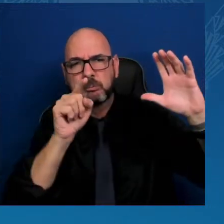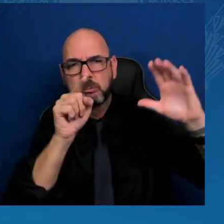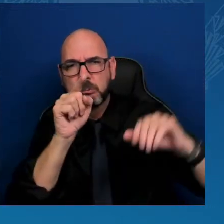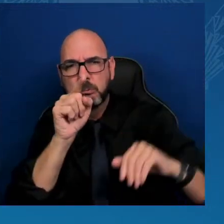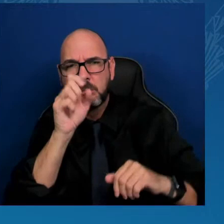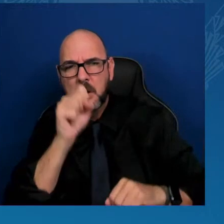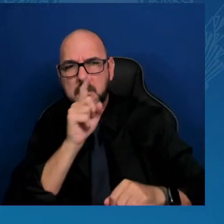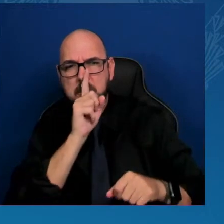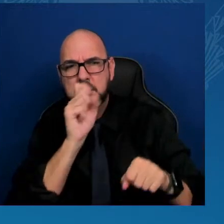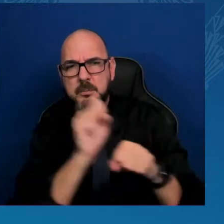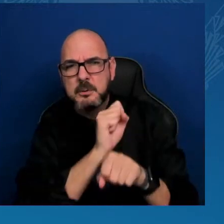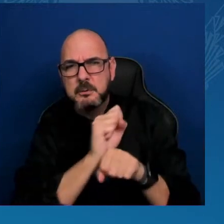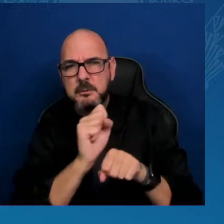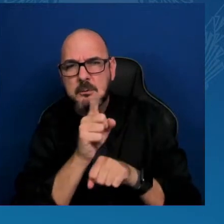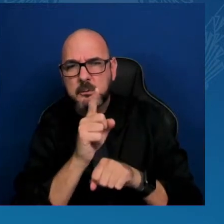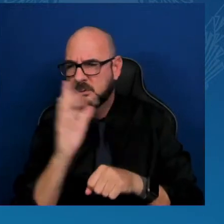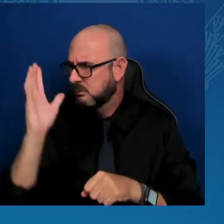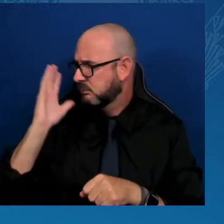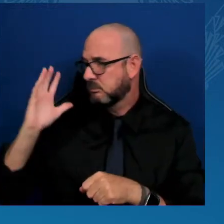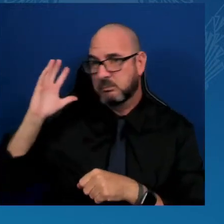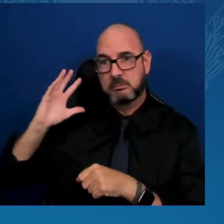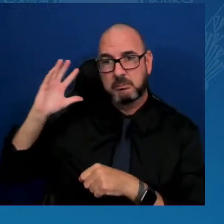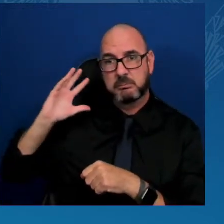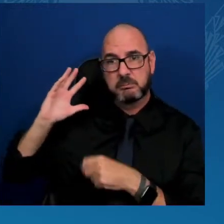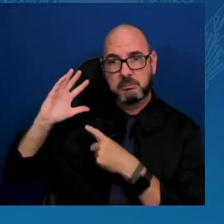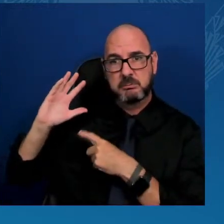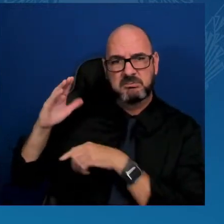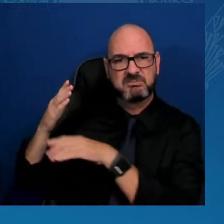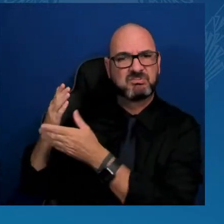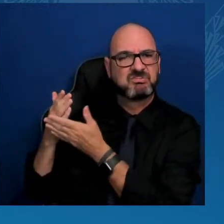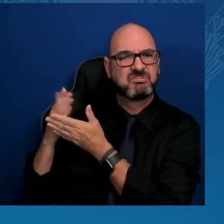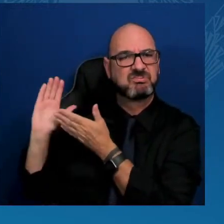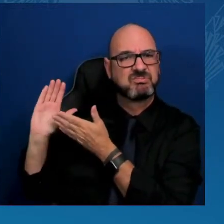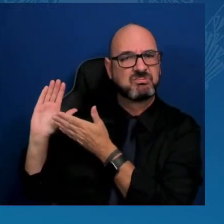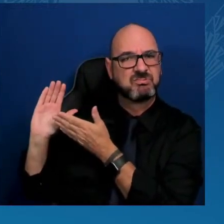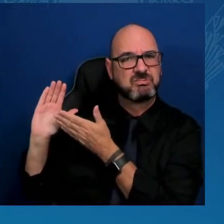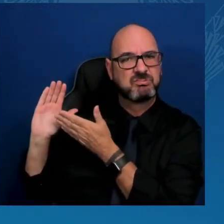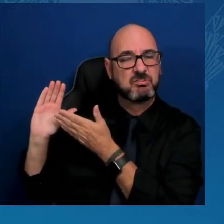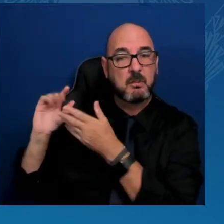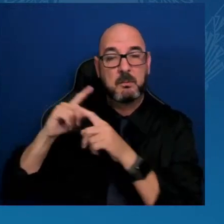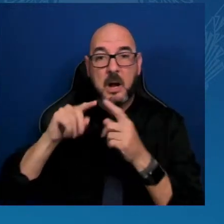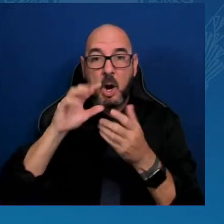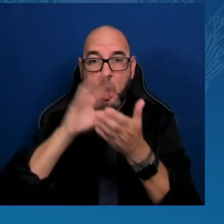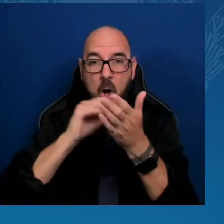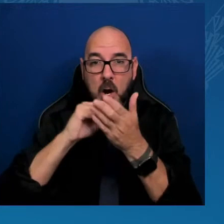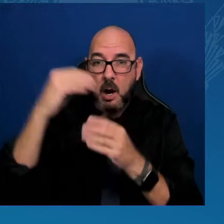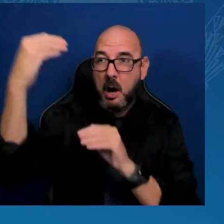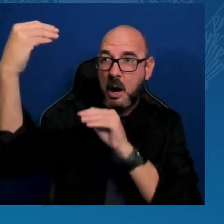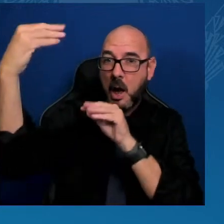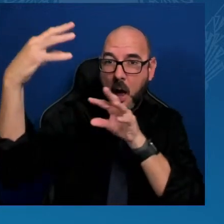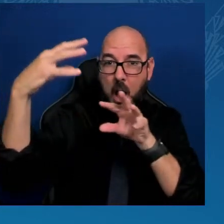and, guided by the light of their faith, fought to build a better nation.